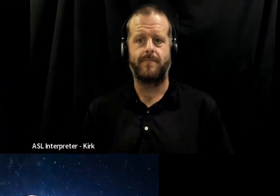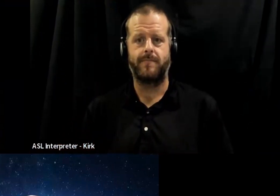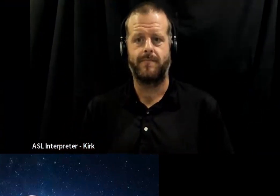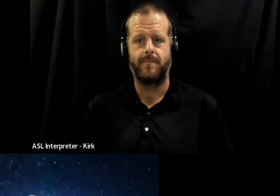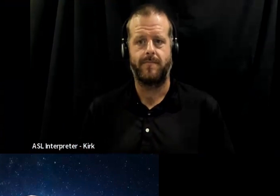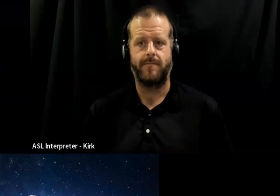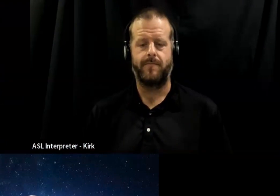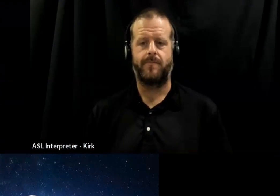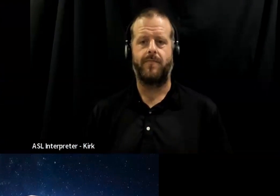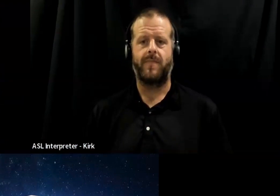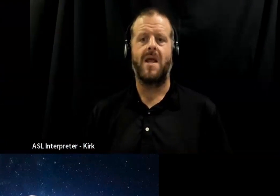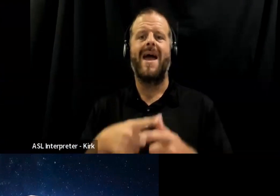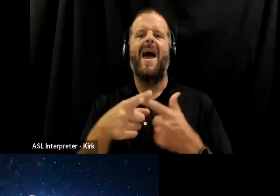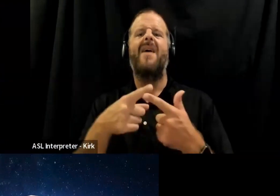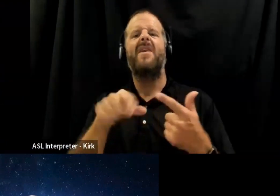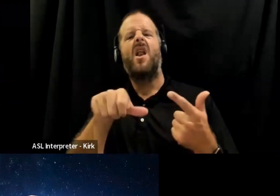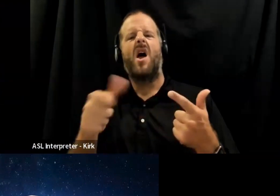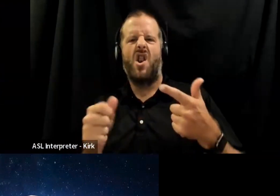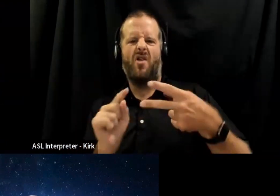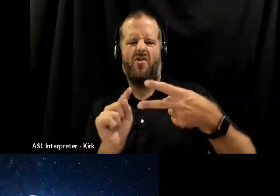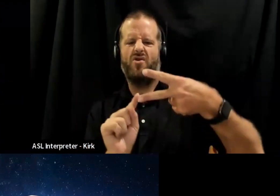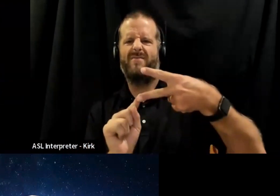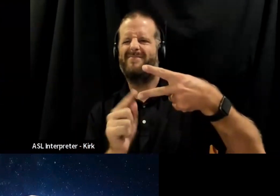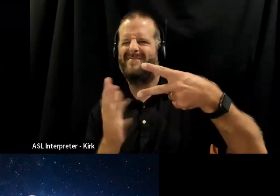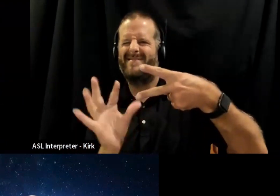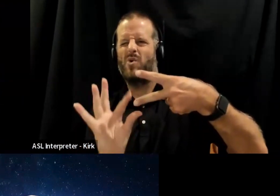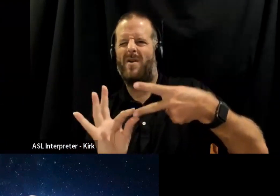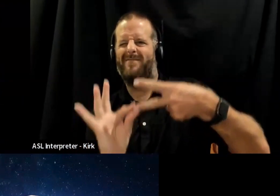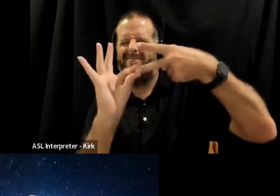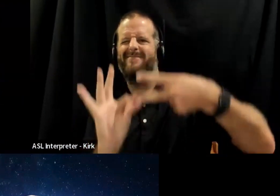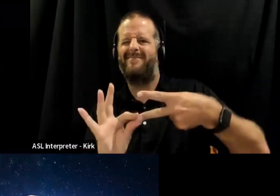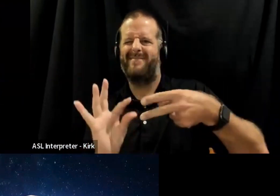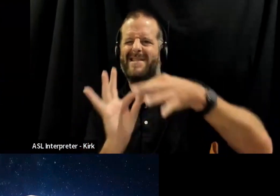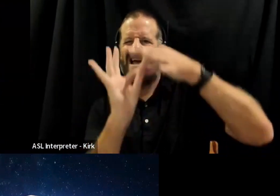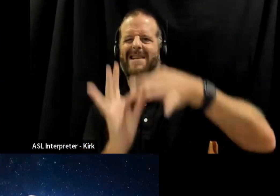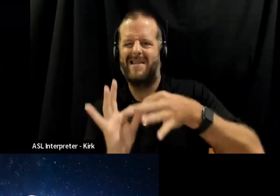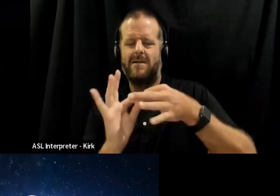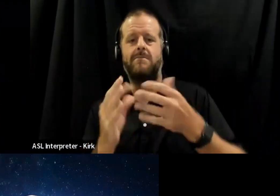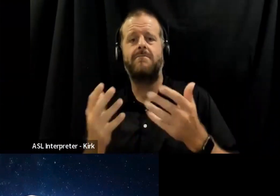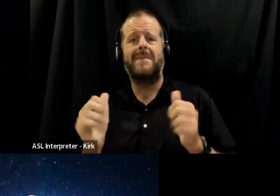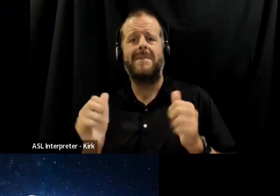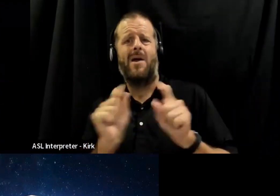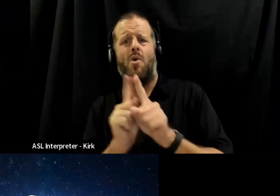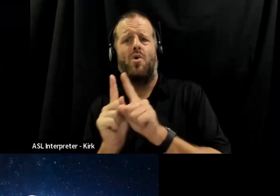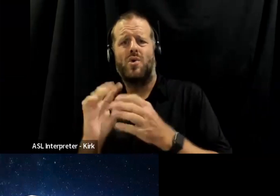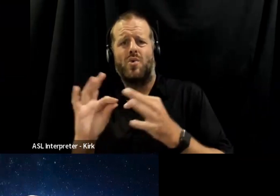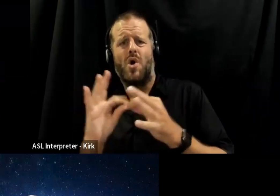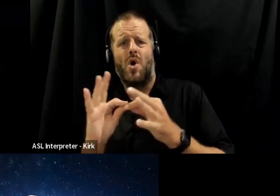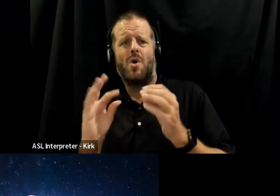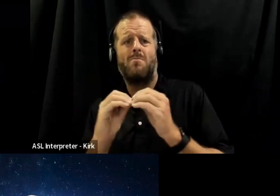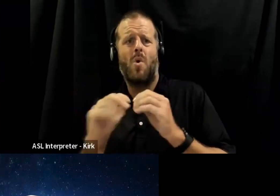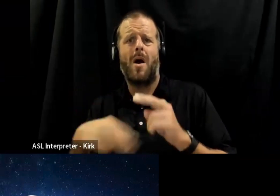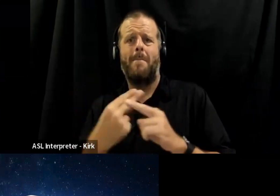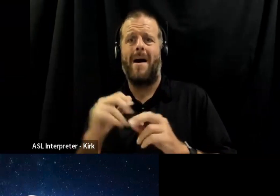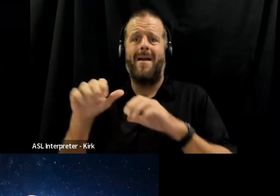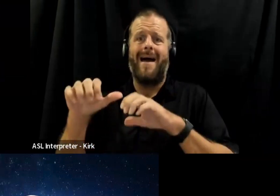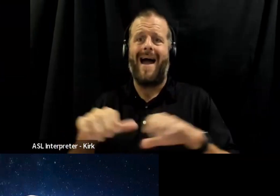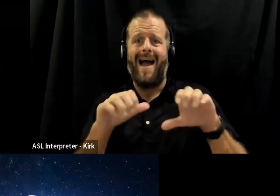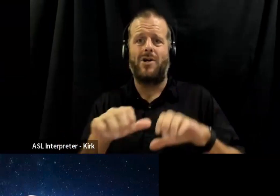And then there's another tie, it ties in sort of with that. Can you please also talk a little bit more about action steps for self advocacy?